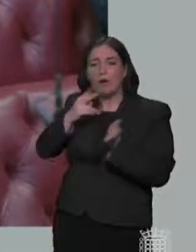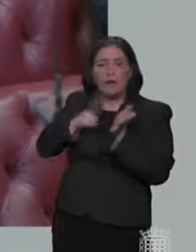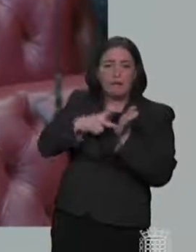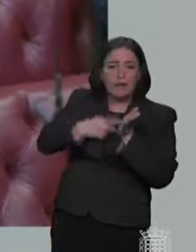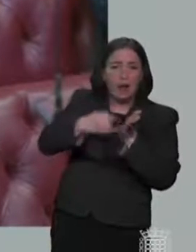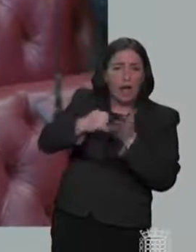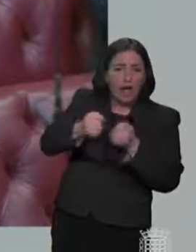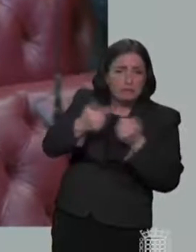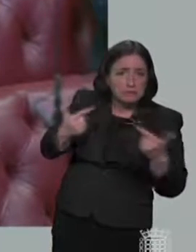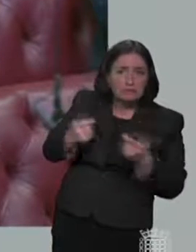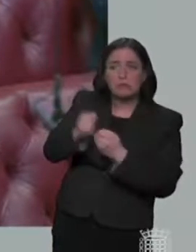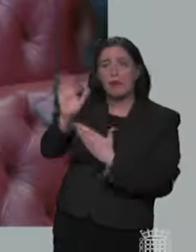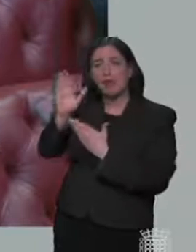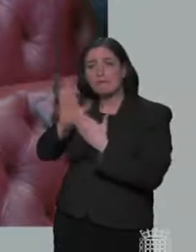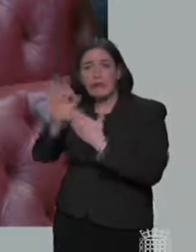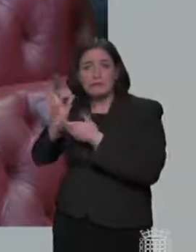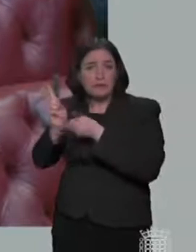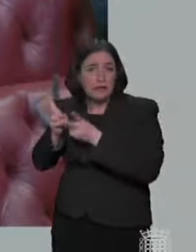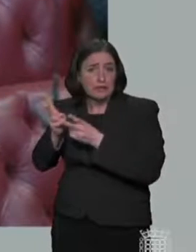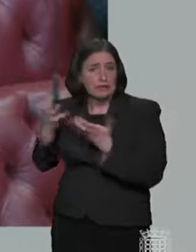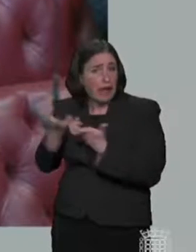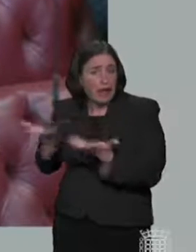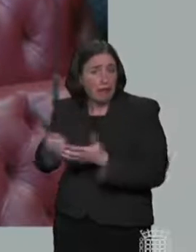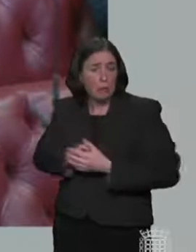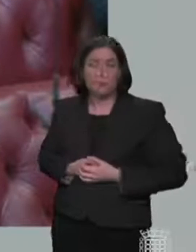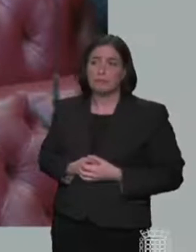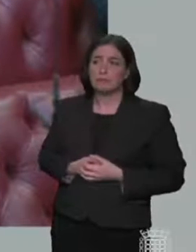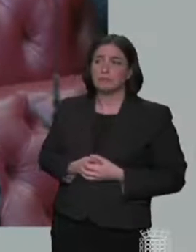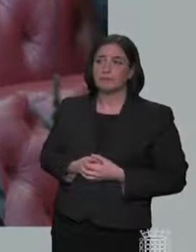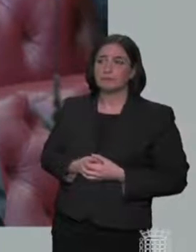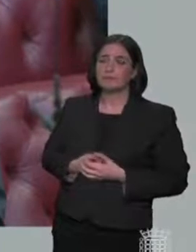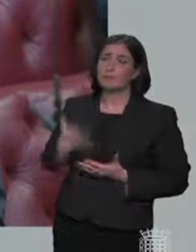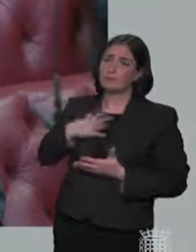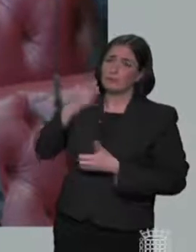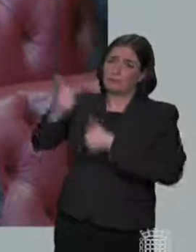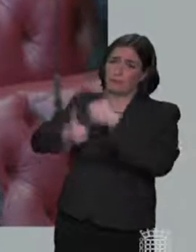and like baroness thomas i would like to commend my friend david buxton for his tireless cheerful